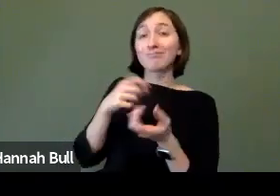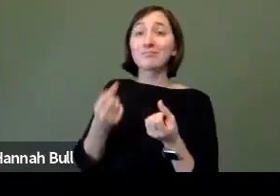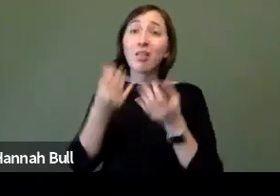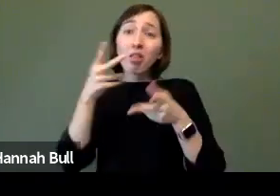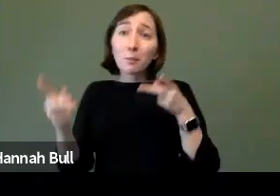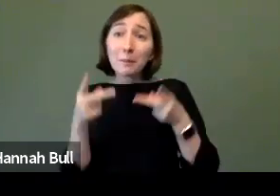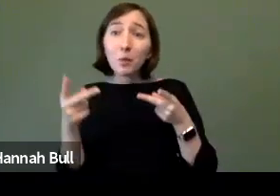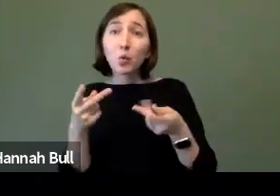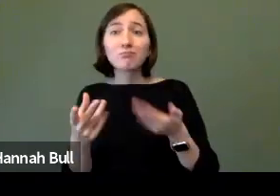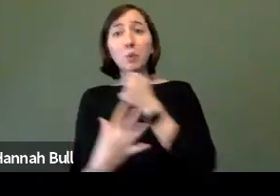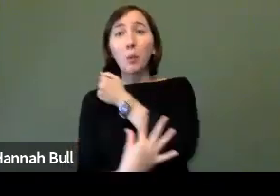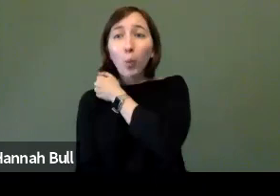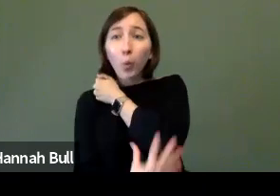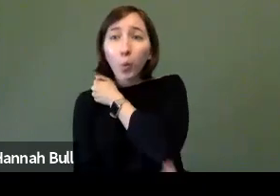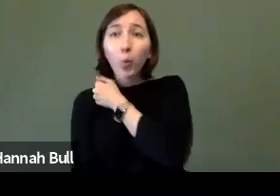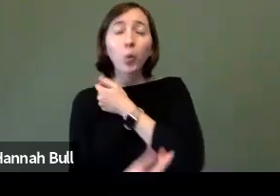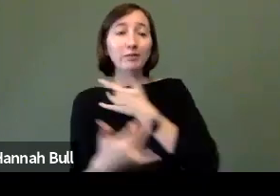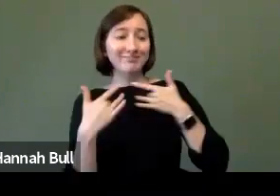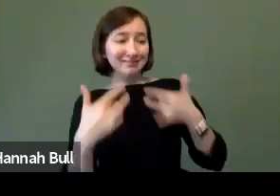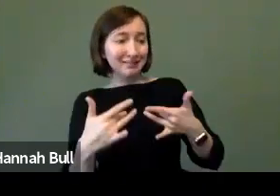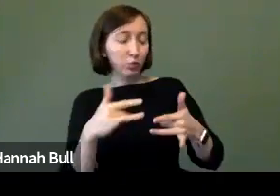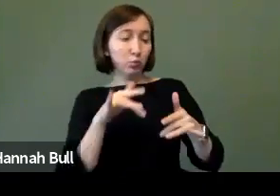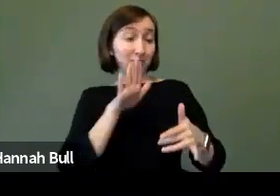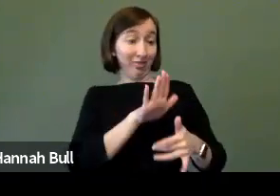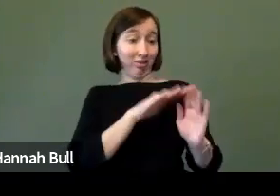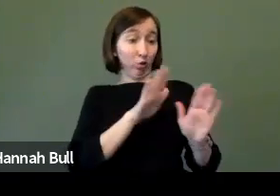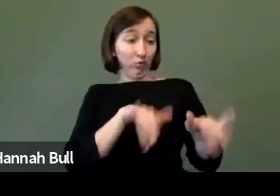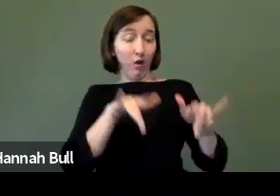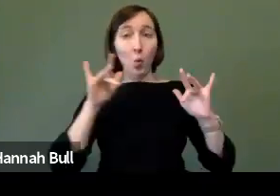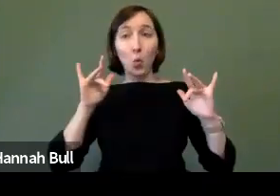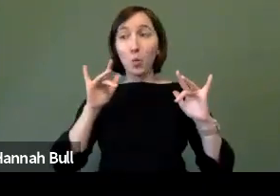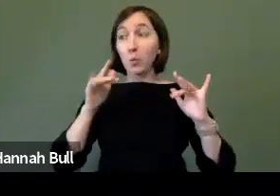or don't have access to healthy nutrition.